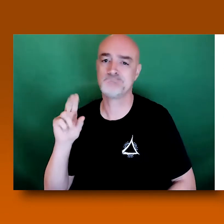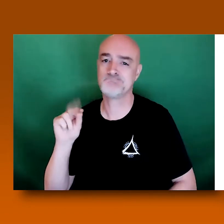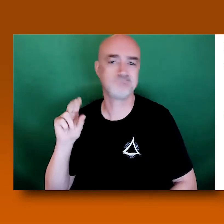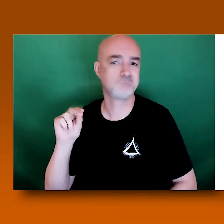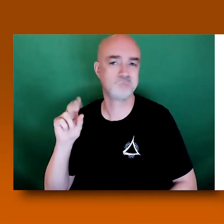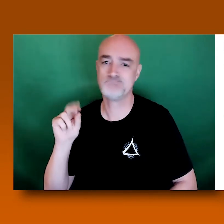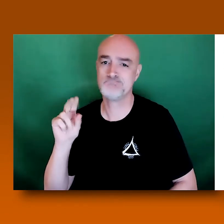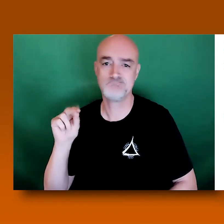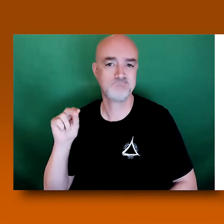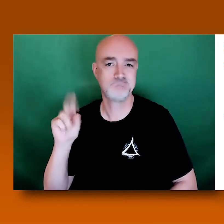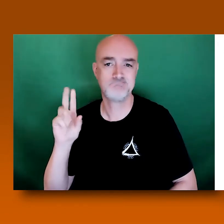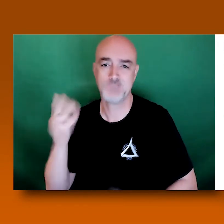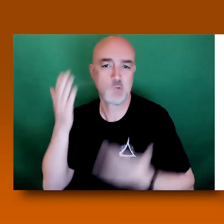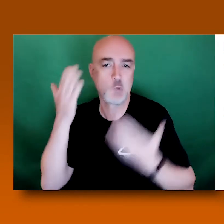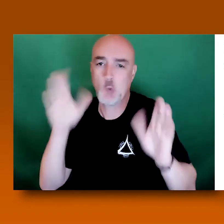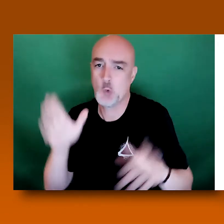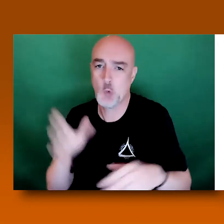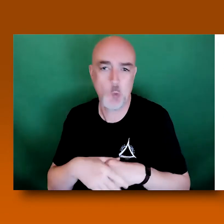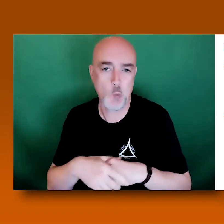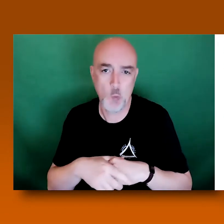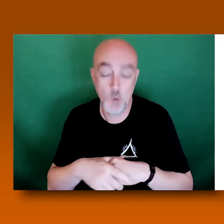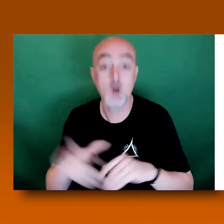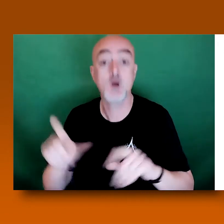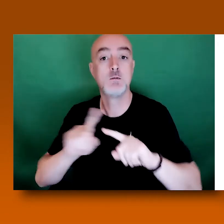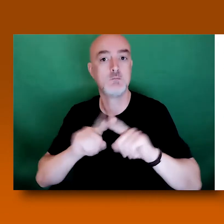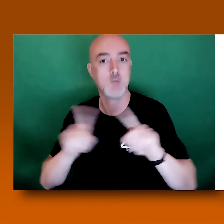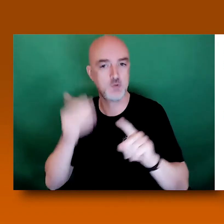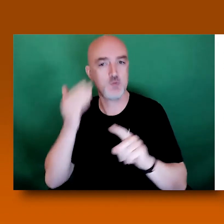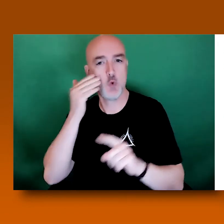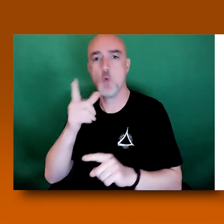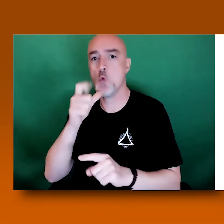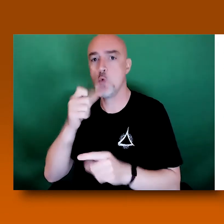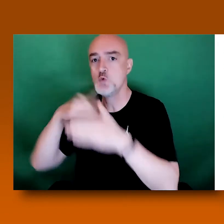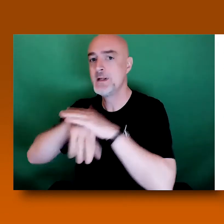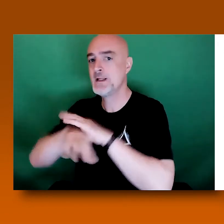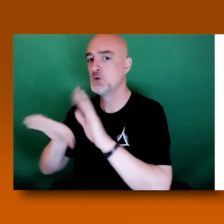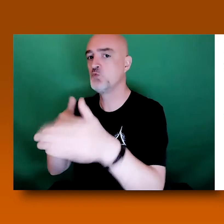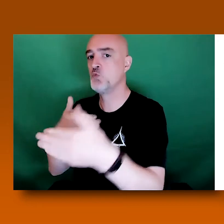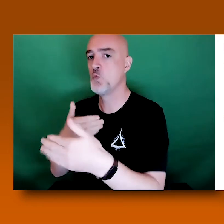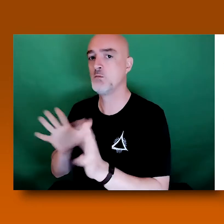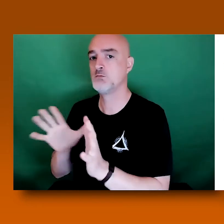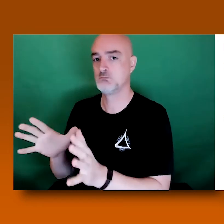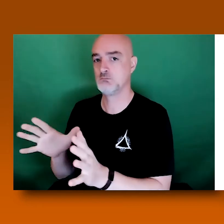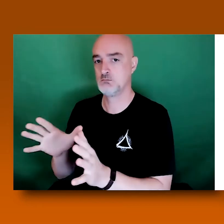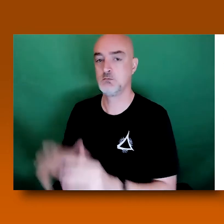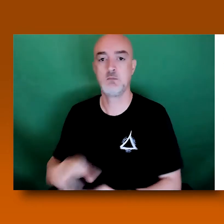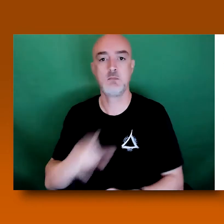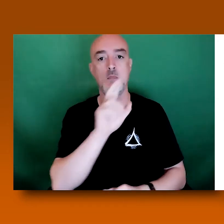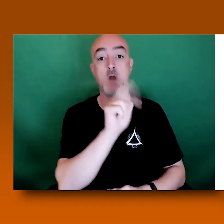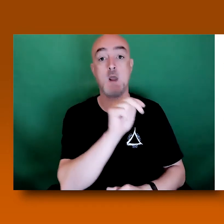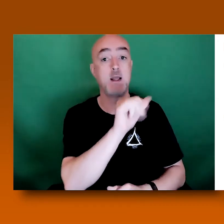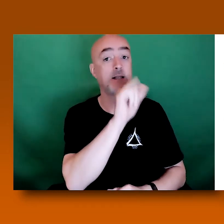but in NSF, that's not an option that's available, because it's again, ad hoc. And so, you won't know who's in the room,